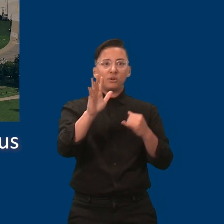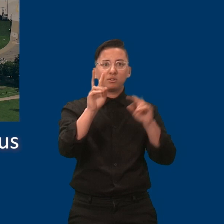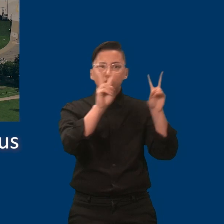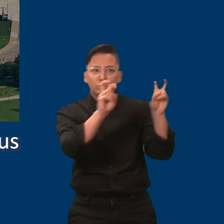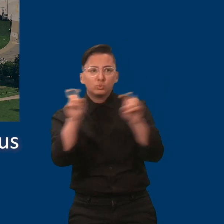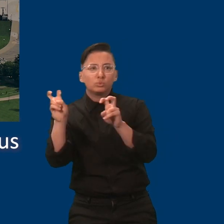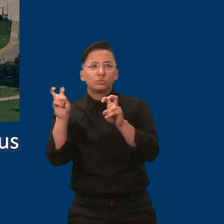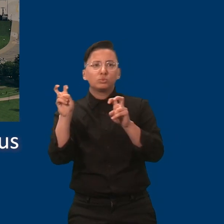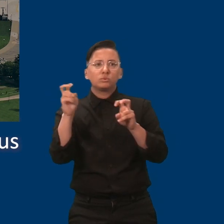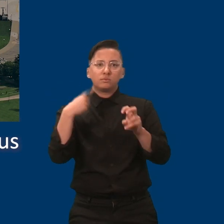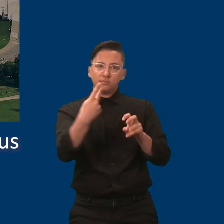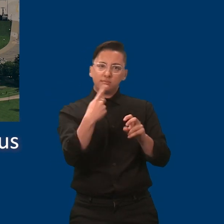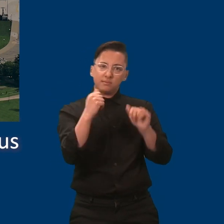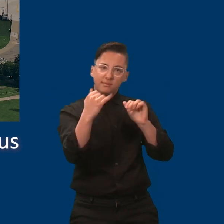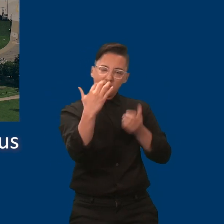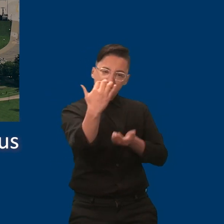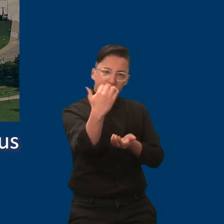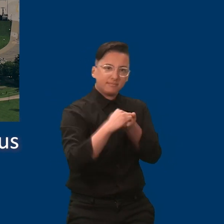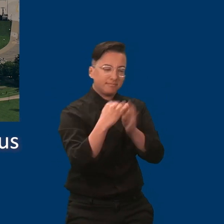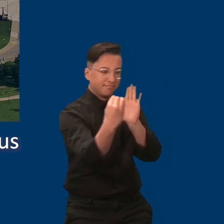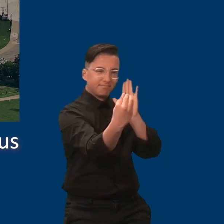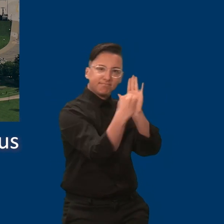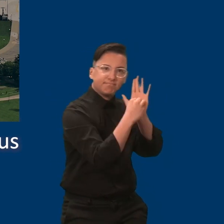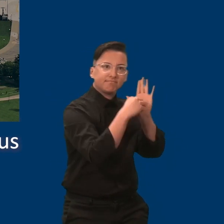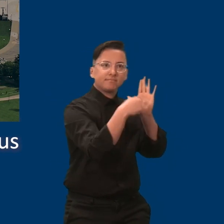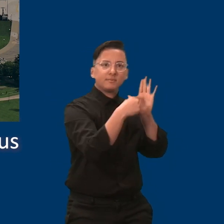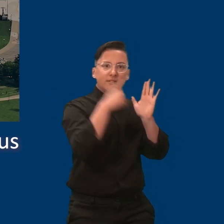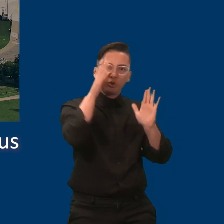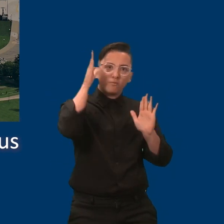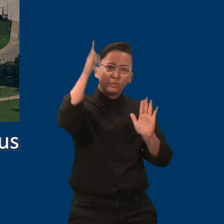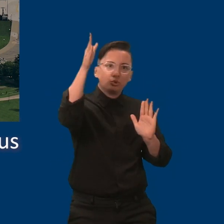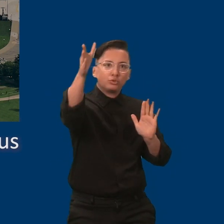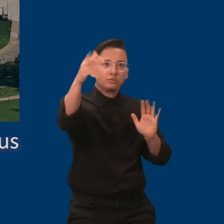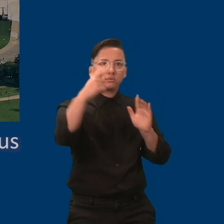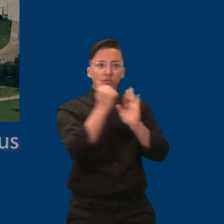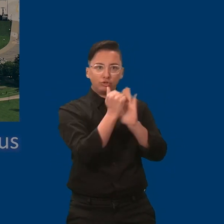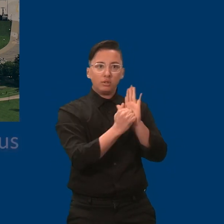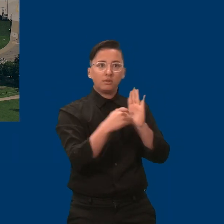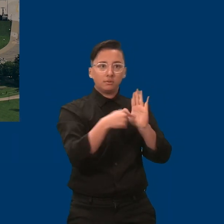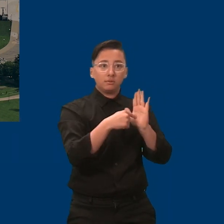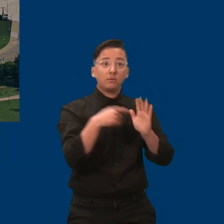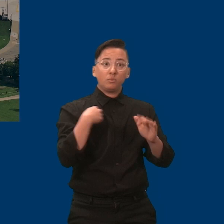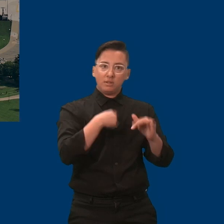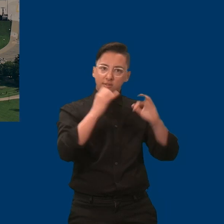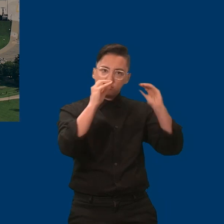and educate our elected officials on why they should prioritize the issue next year.